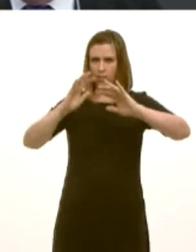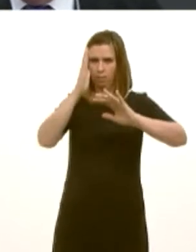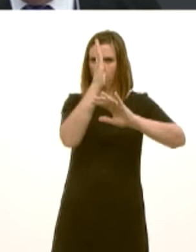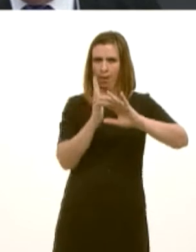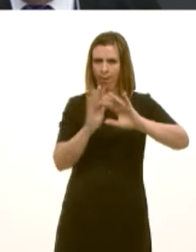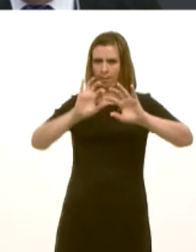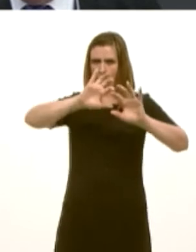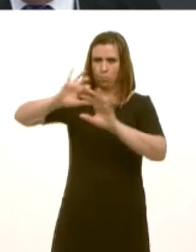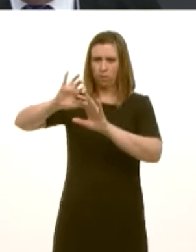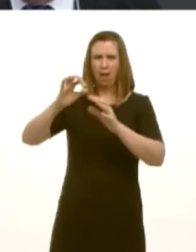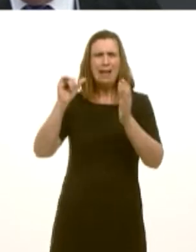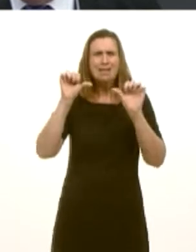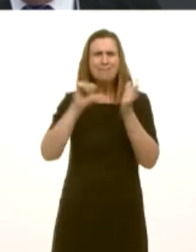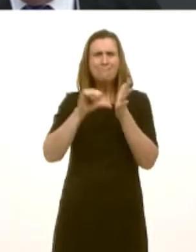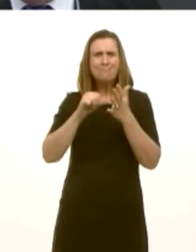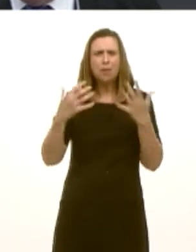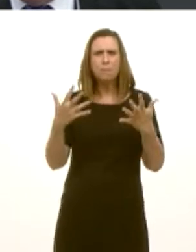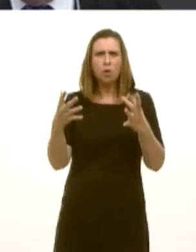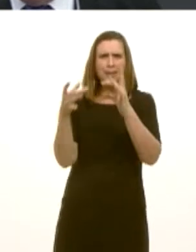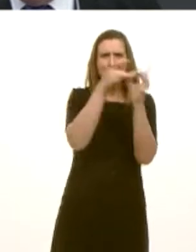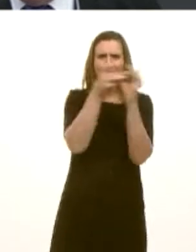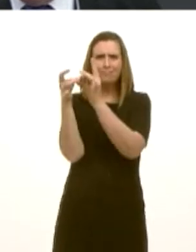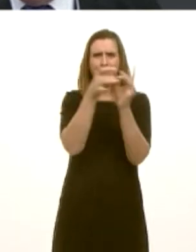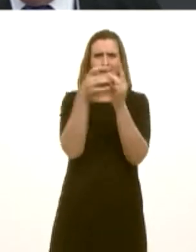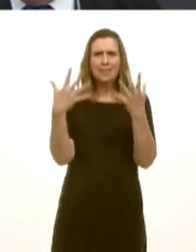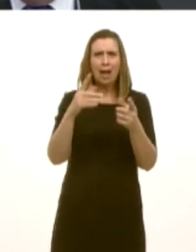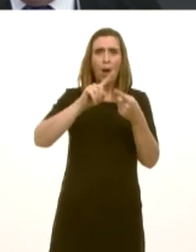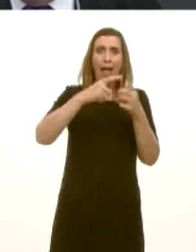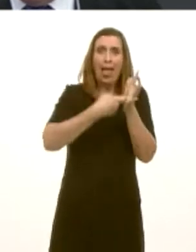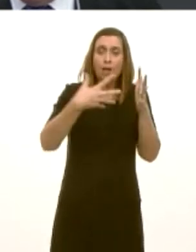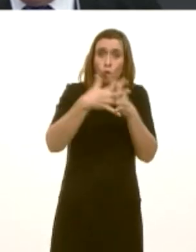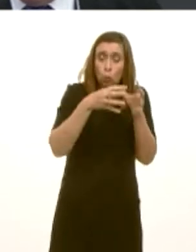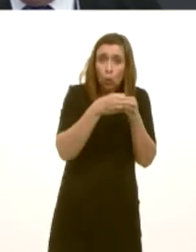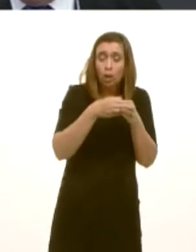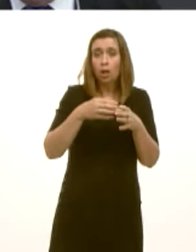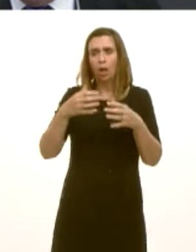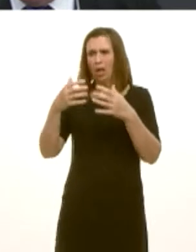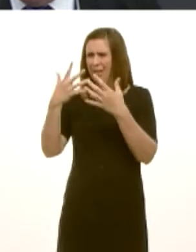For example, ERW, the education consortium for Dyfed, also includes Powys and west Glamorgan.